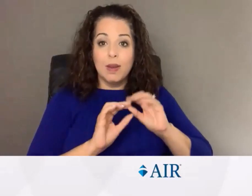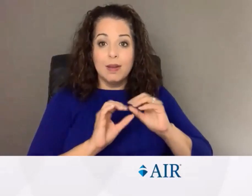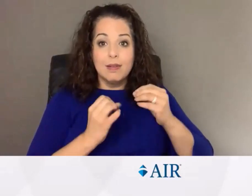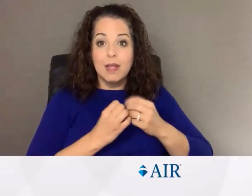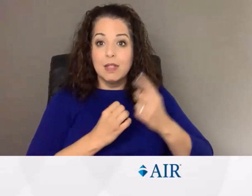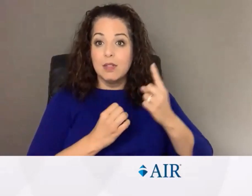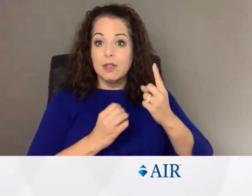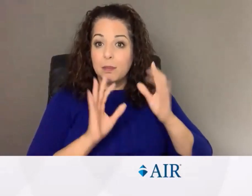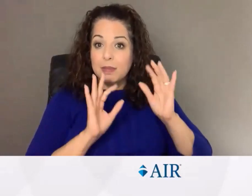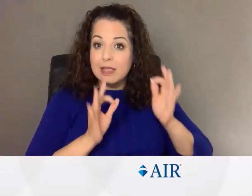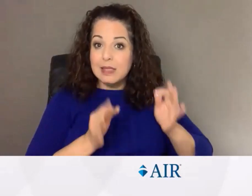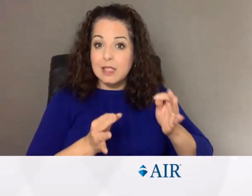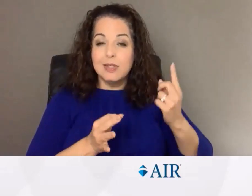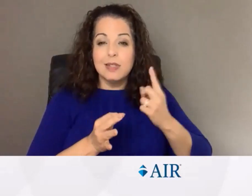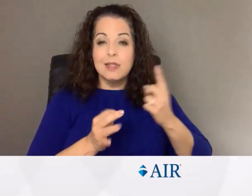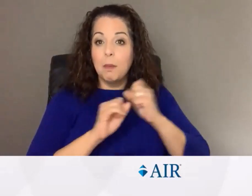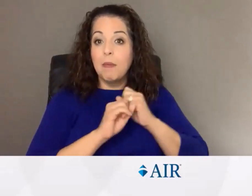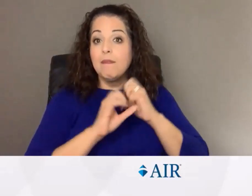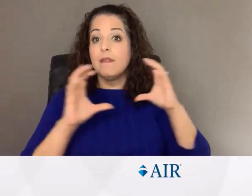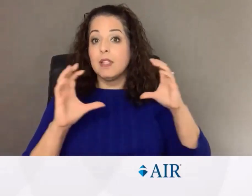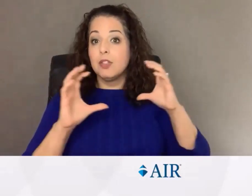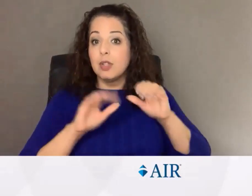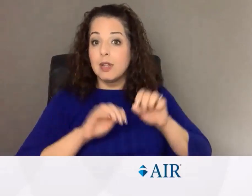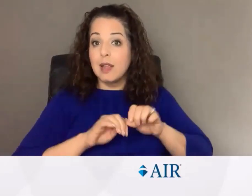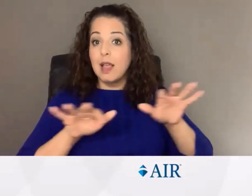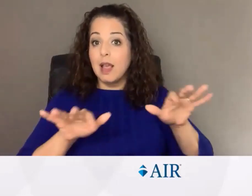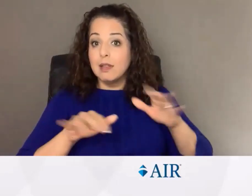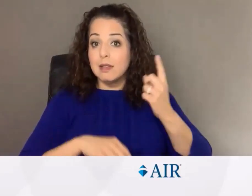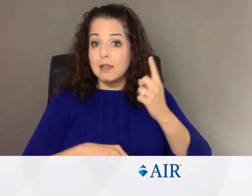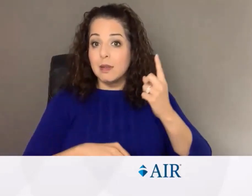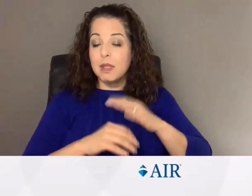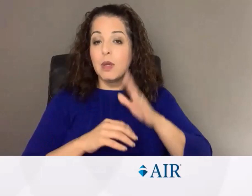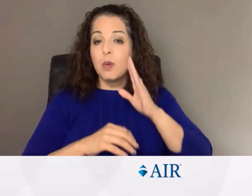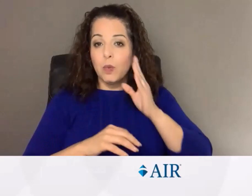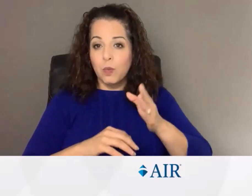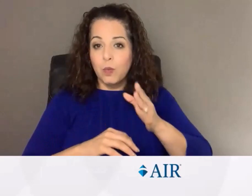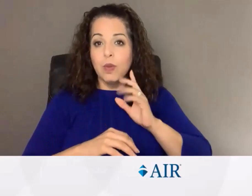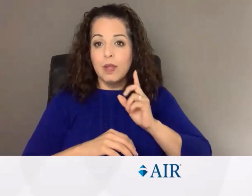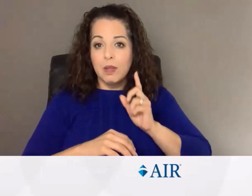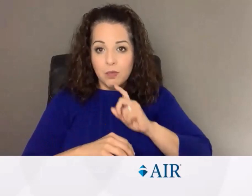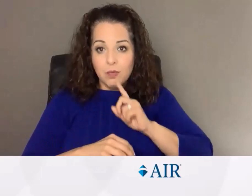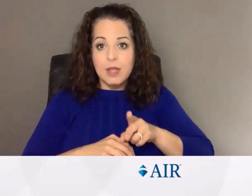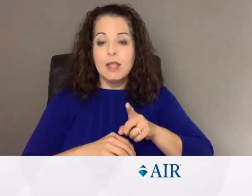or a vision really can impact the KT process.